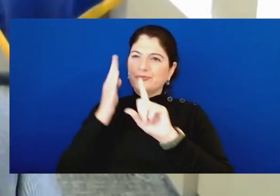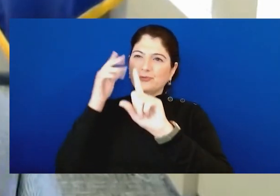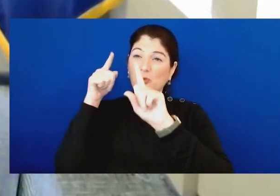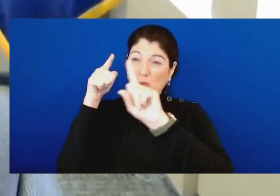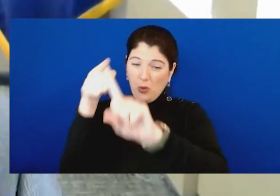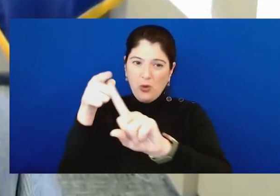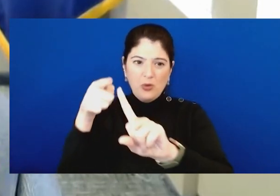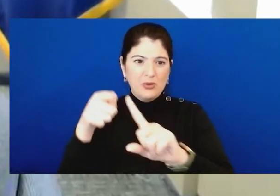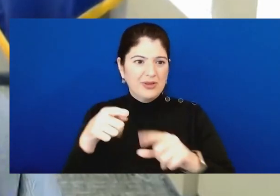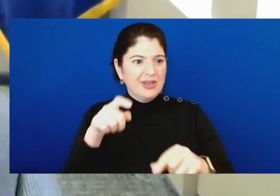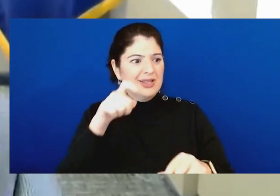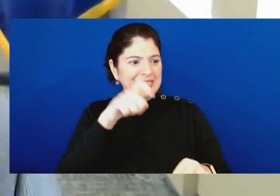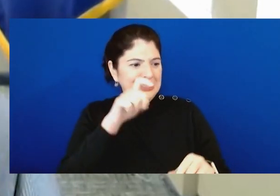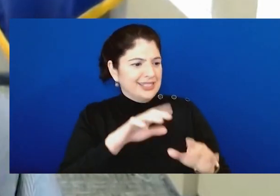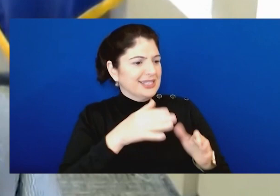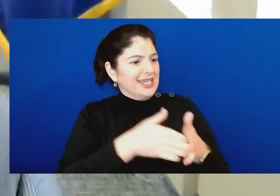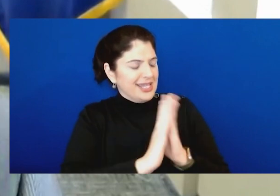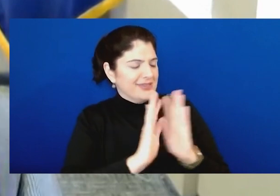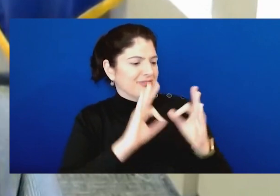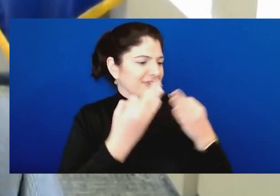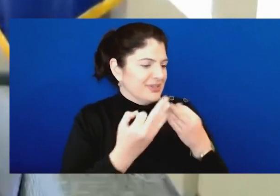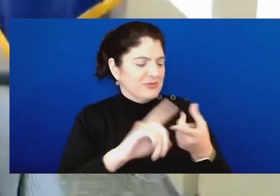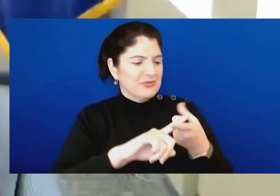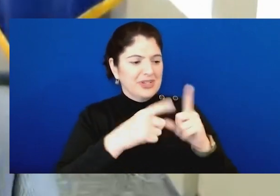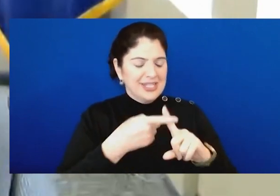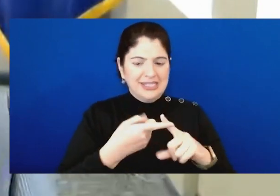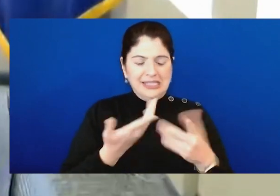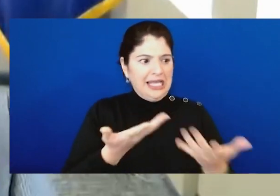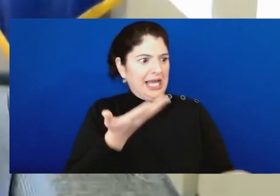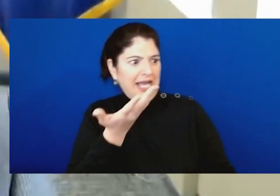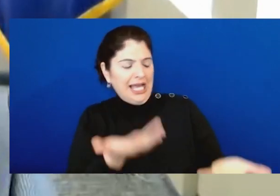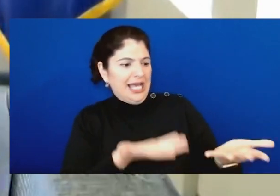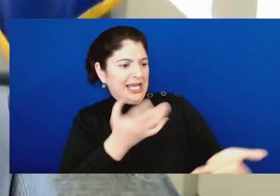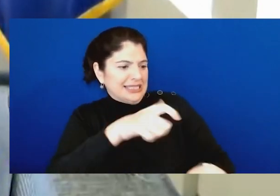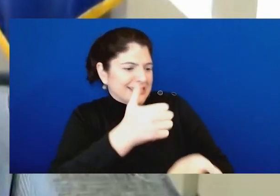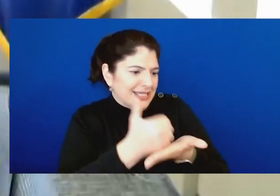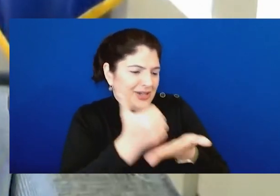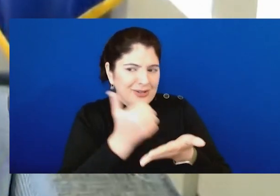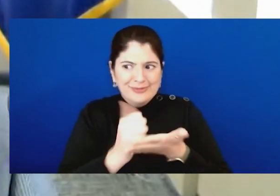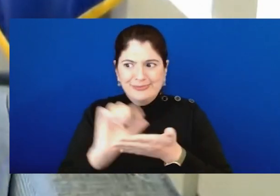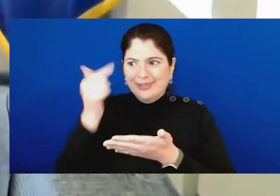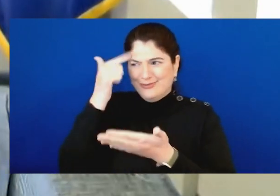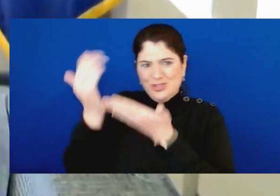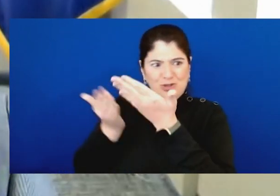for help to navigate government services. A New York where people are empowered to ask for language services